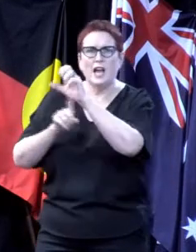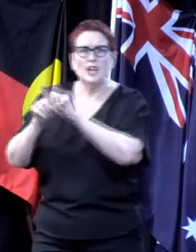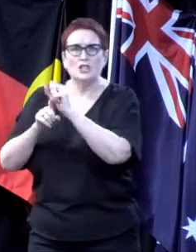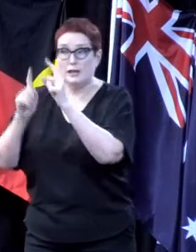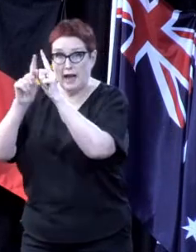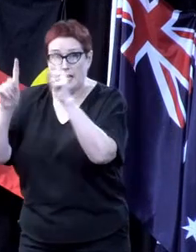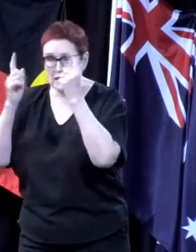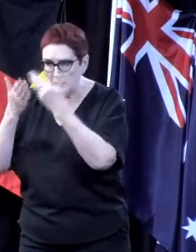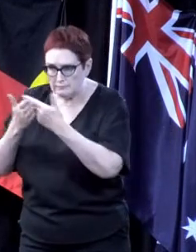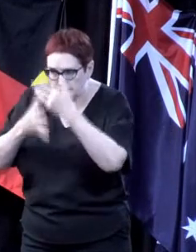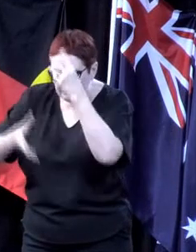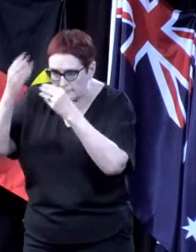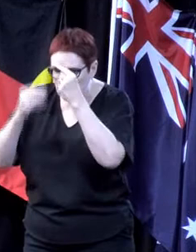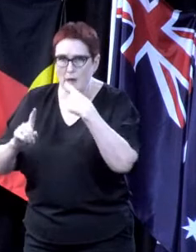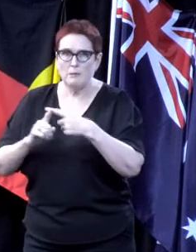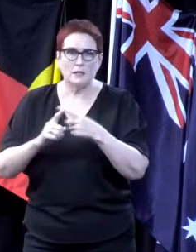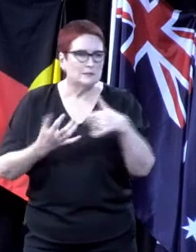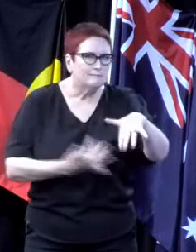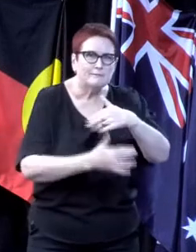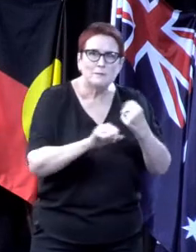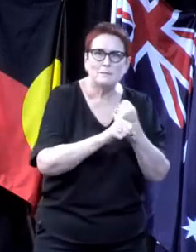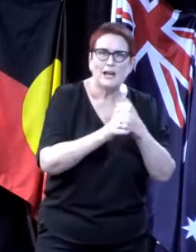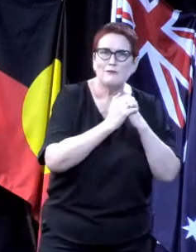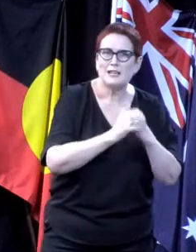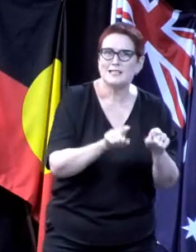with reasonable adjustments tailored to meeting their learning needs.